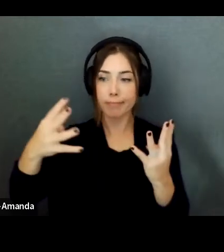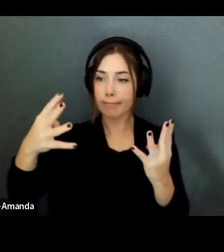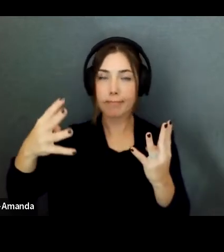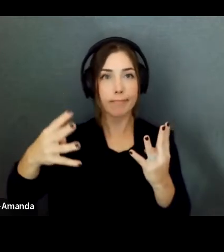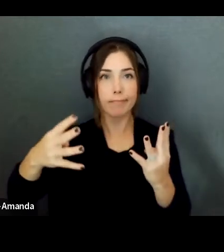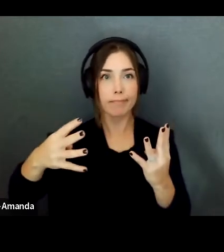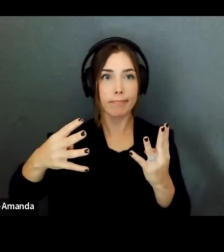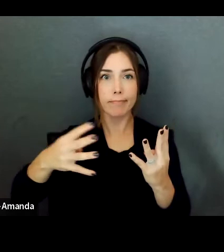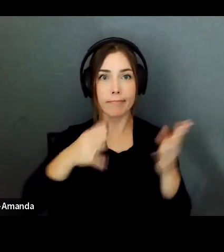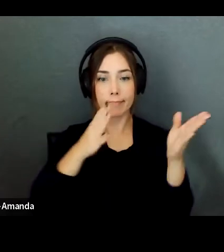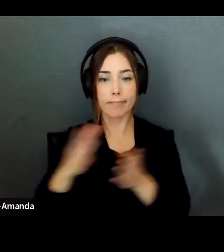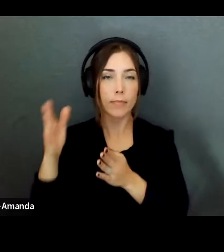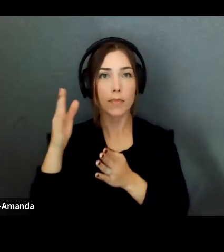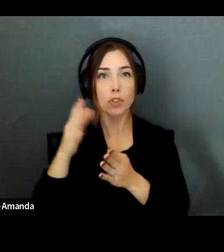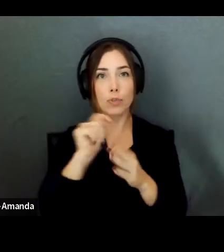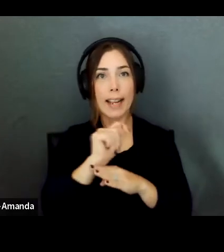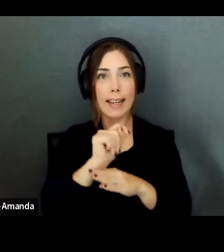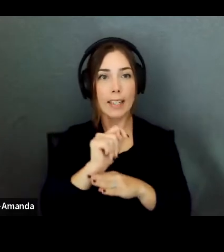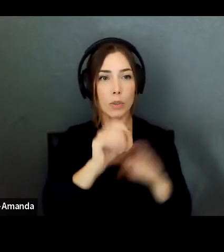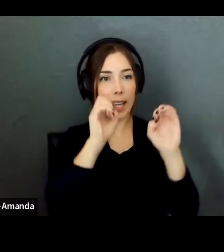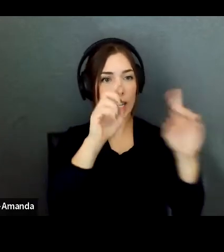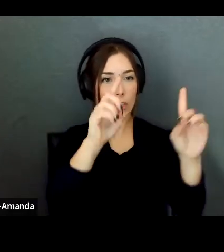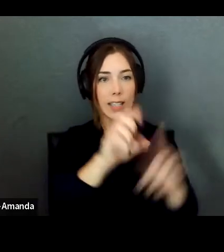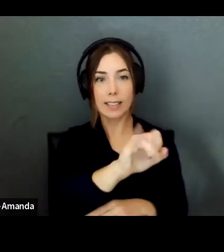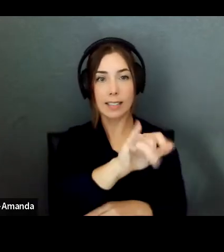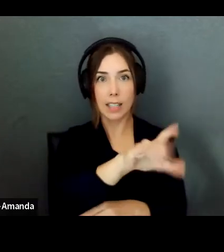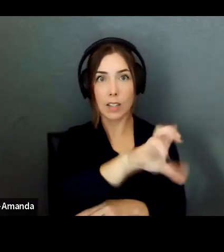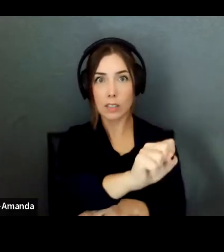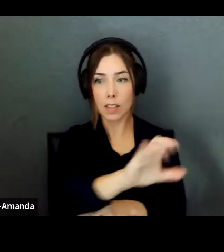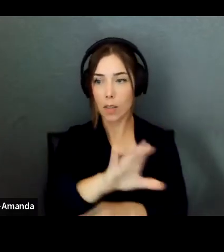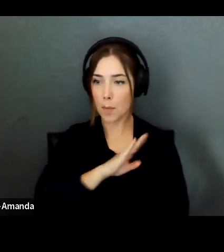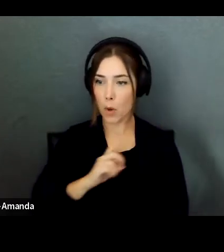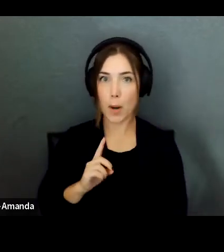the CILs and their consumers or board members about HCBS settings rule to better understand